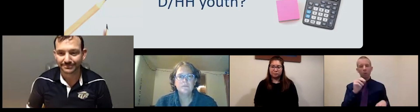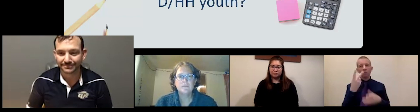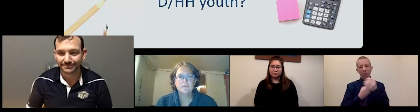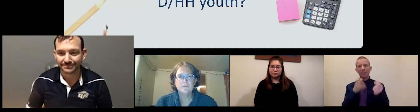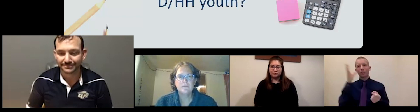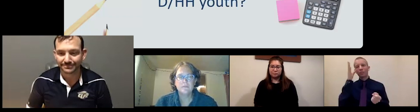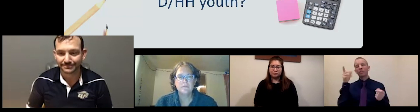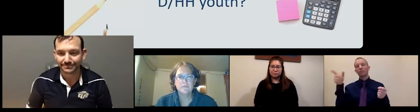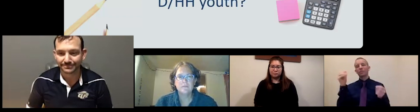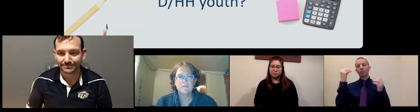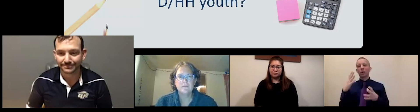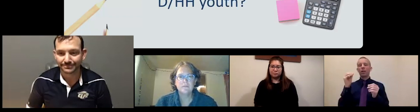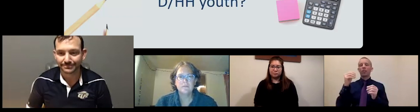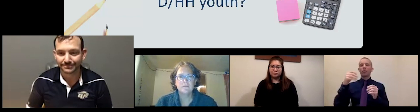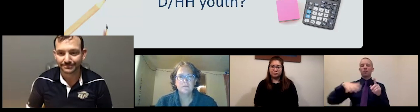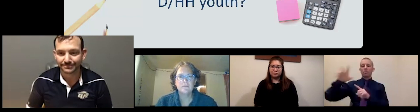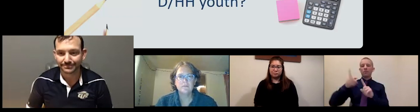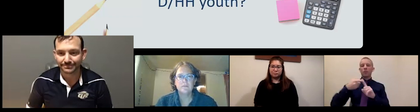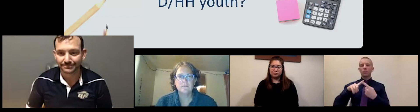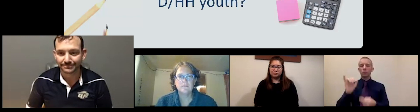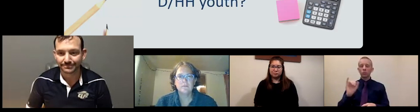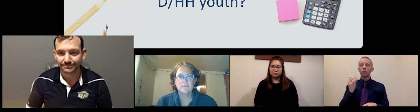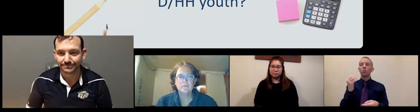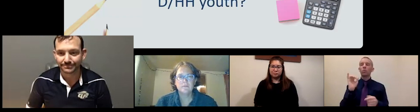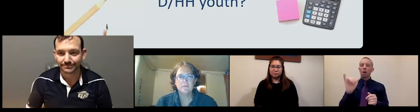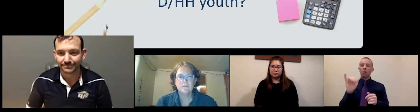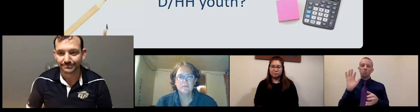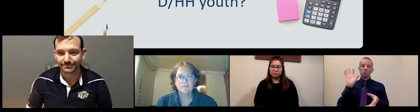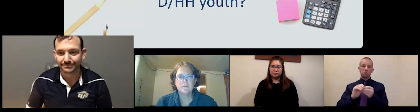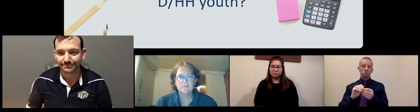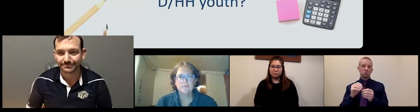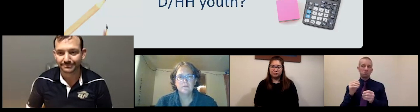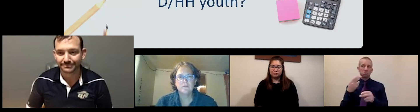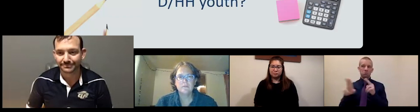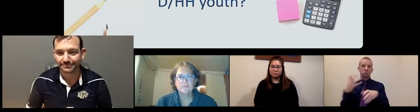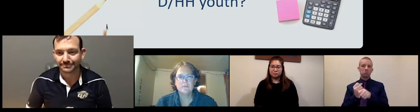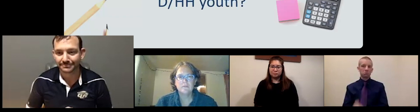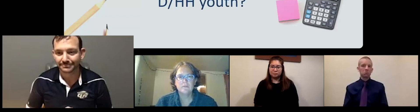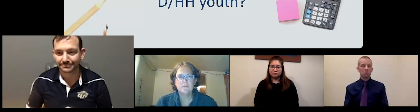but parents too. And friends, too. So that sums it up.